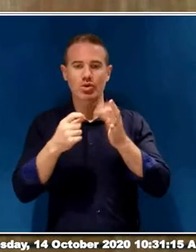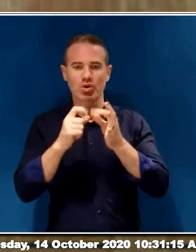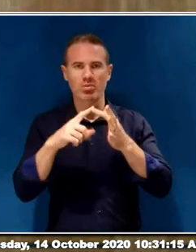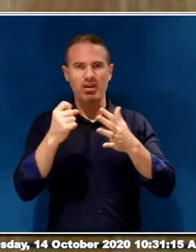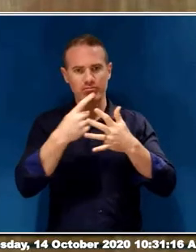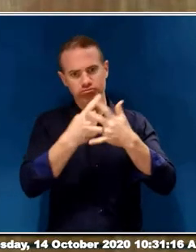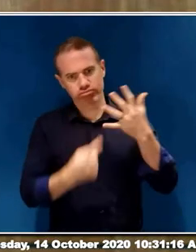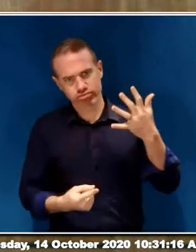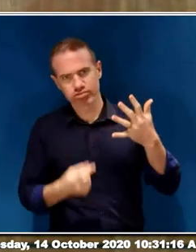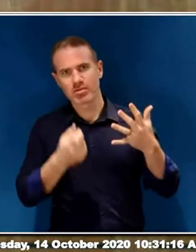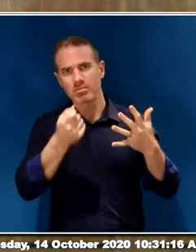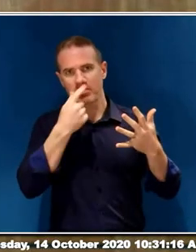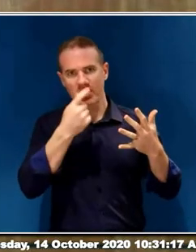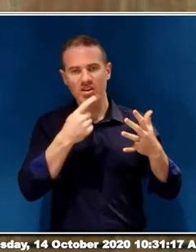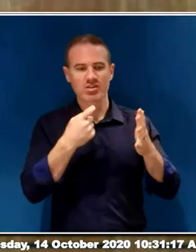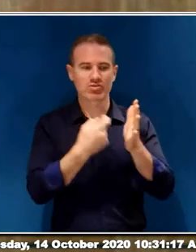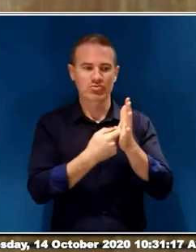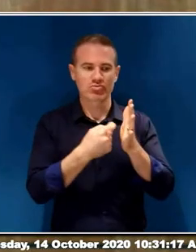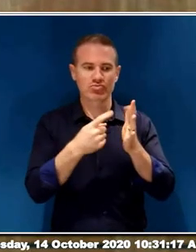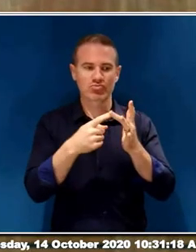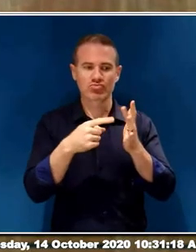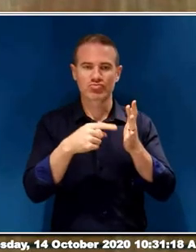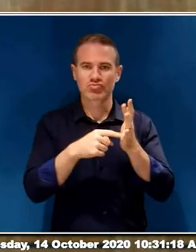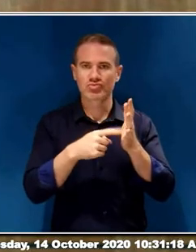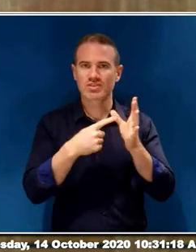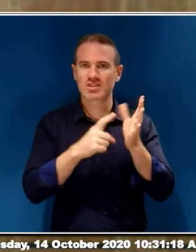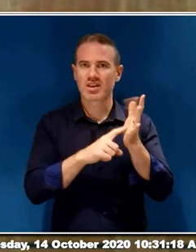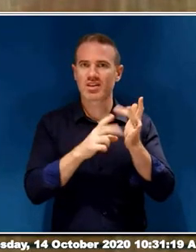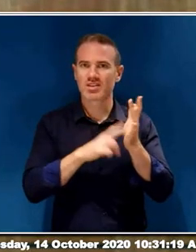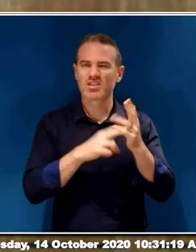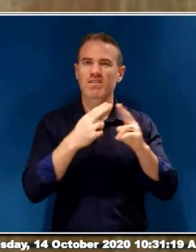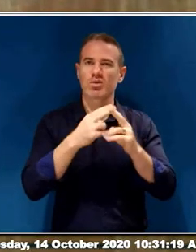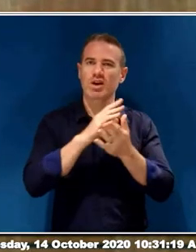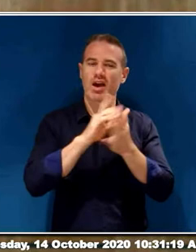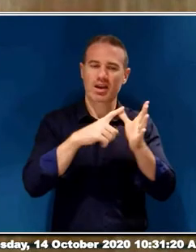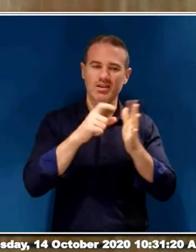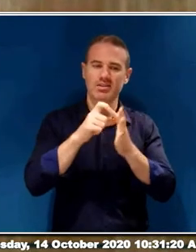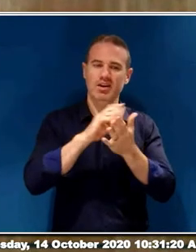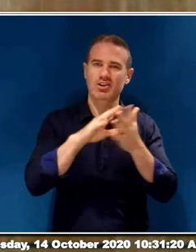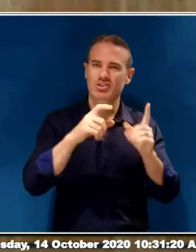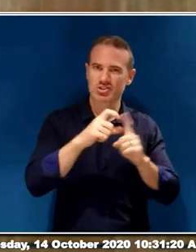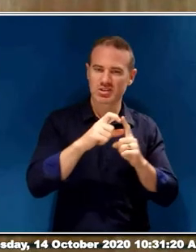for his ADHD and he was on another medication called Risperidone,